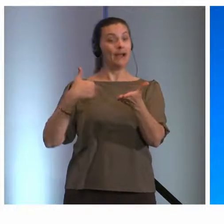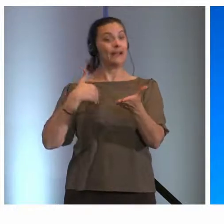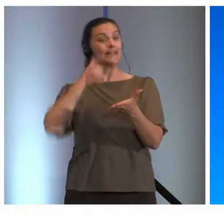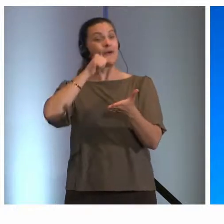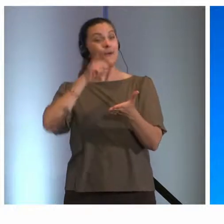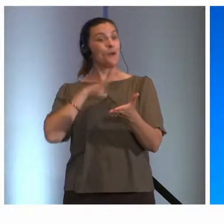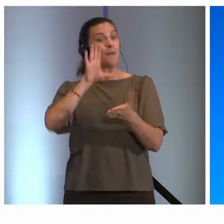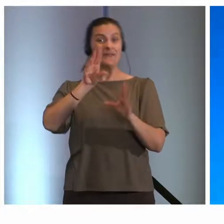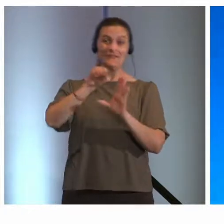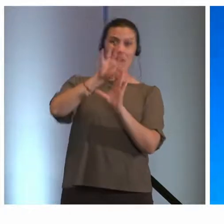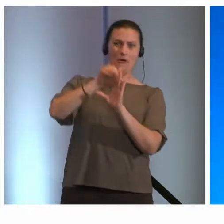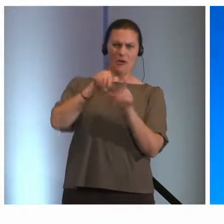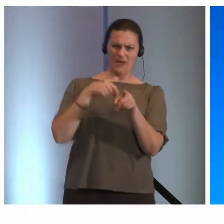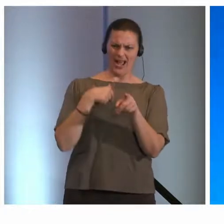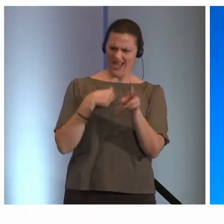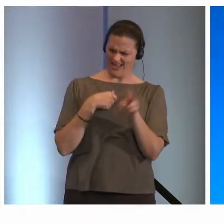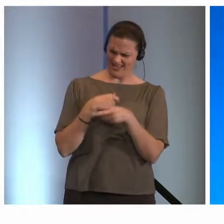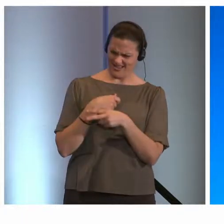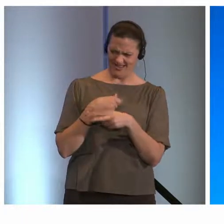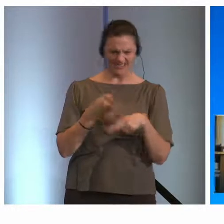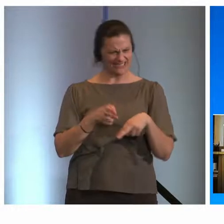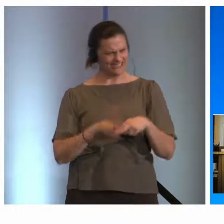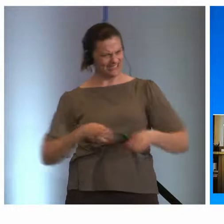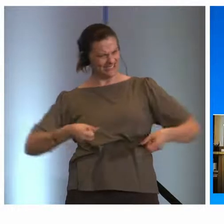Here is this photo of this young woman, who -- I don't